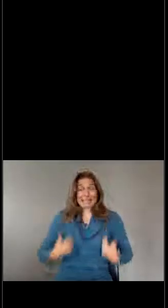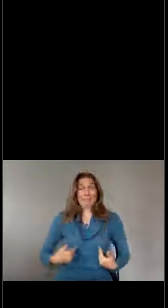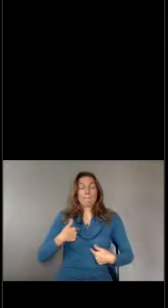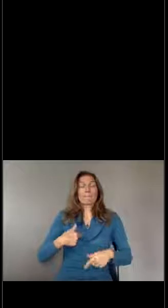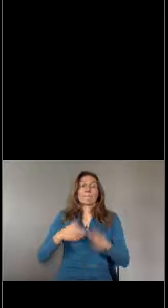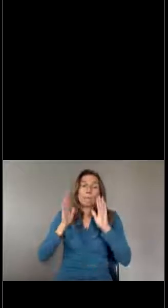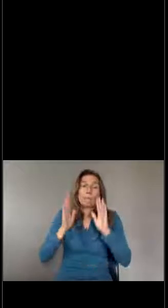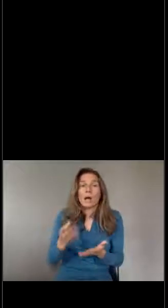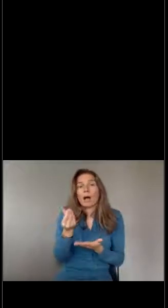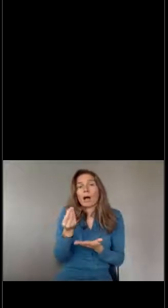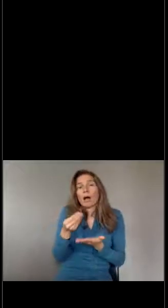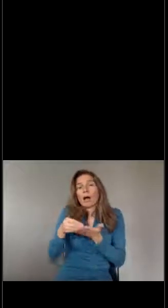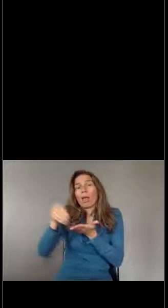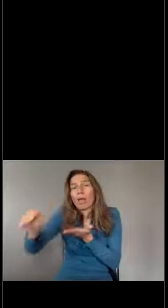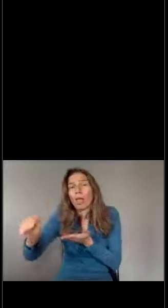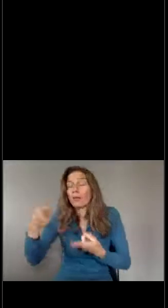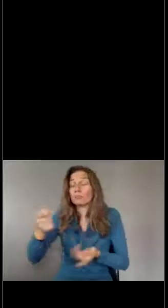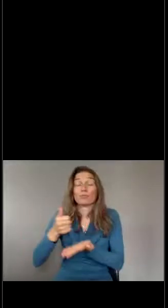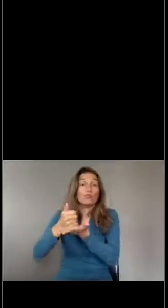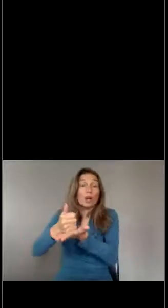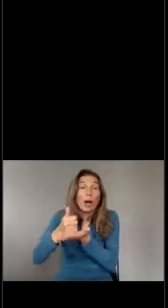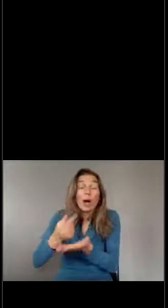This includes rehabilitation, assistive devices,